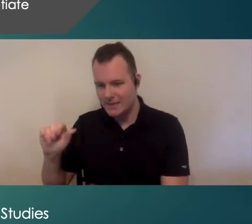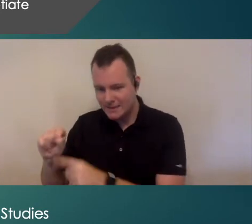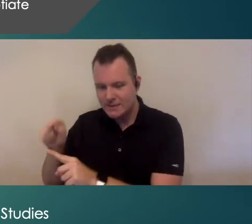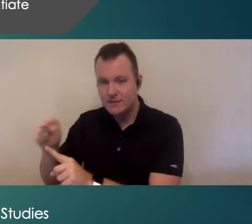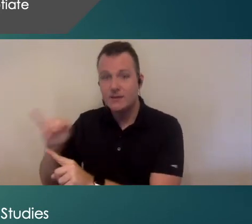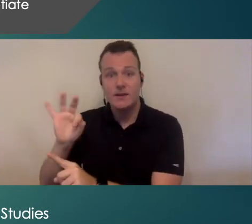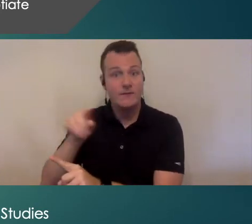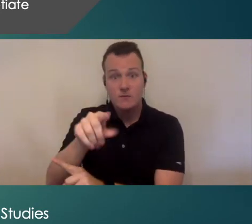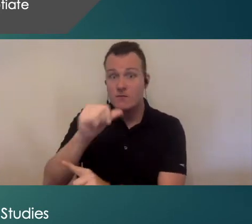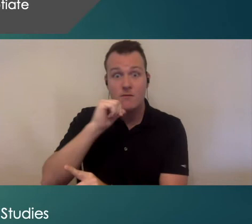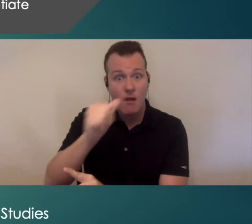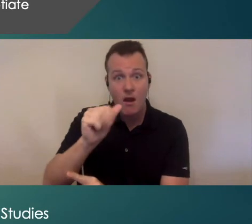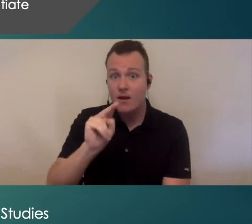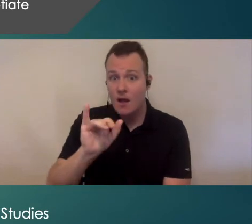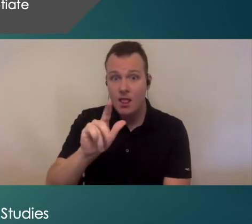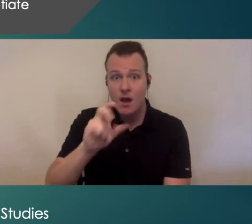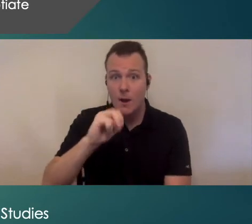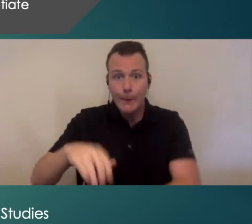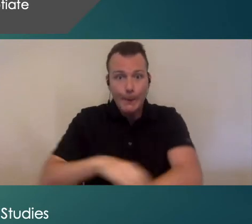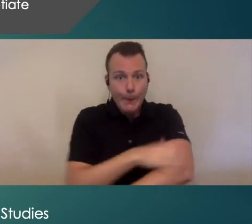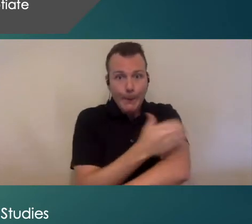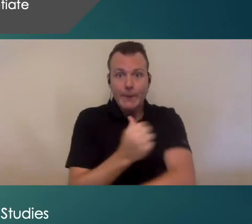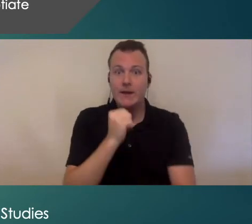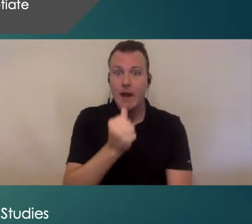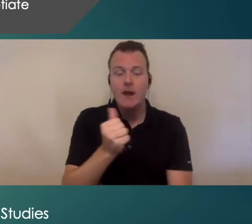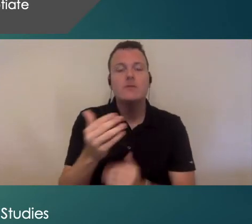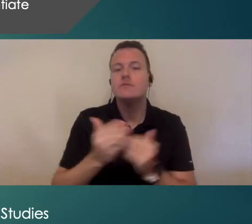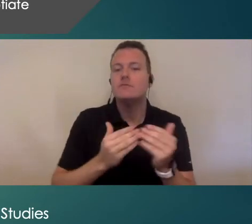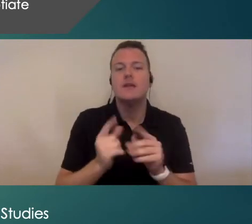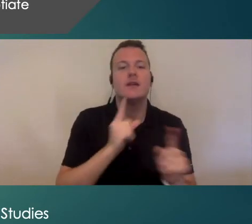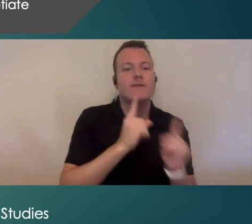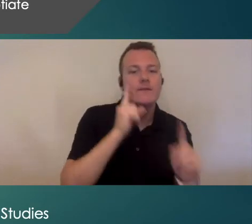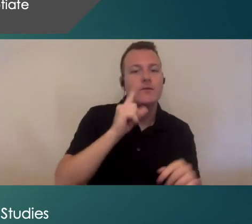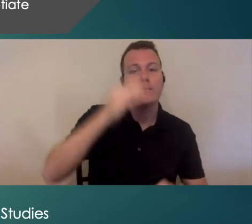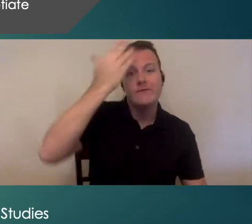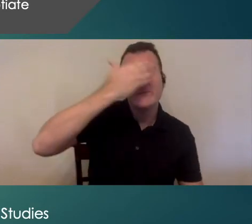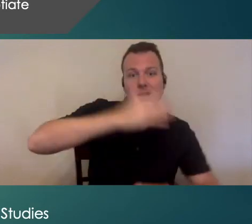you're not wearing nylons, I don't care if it's an interview for a front desk